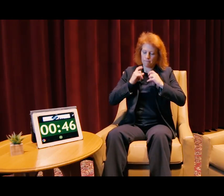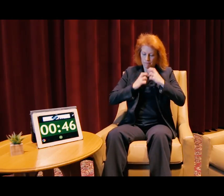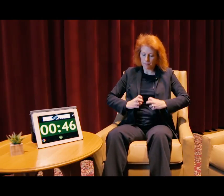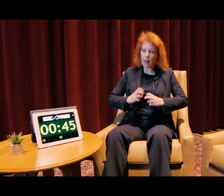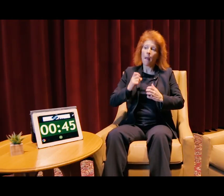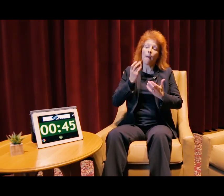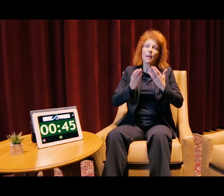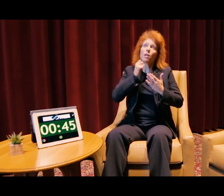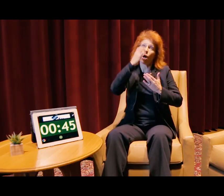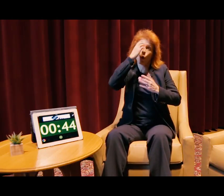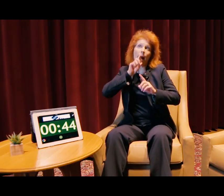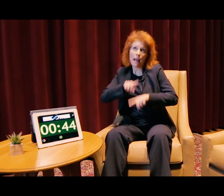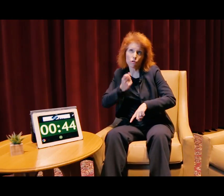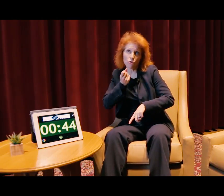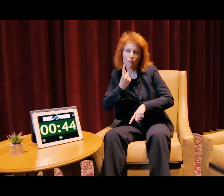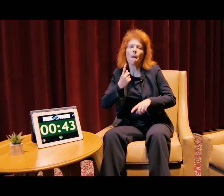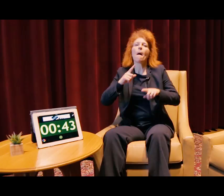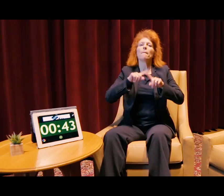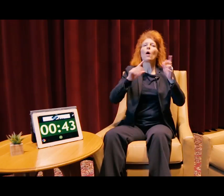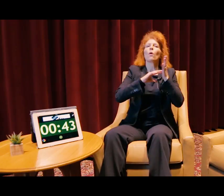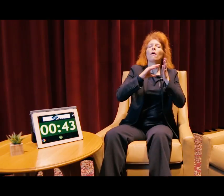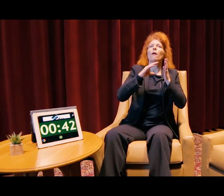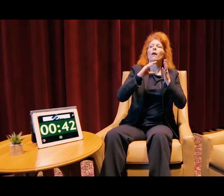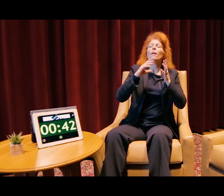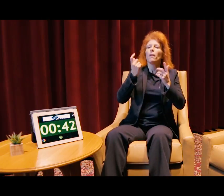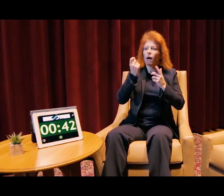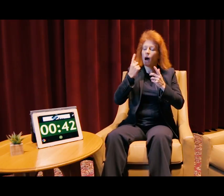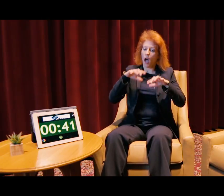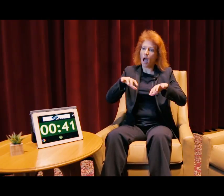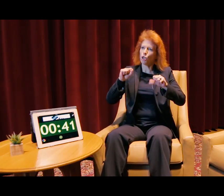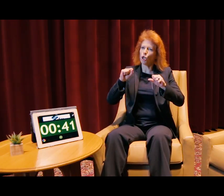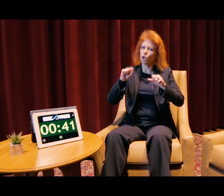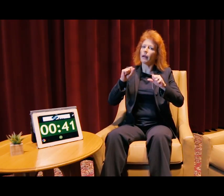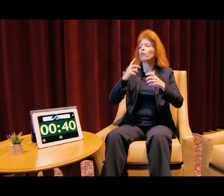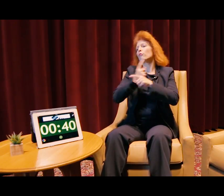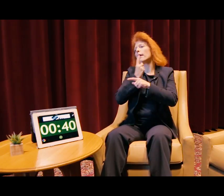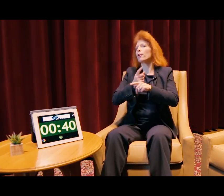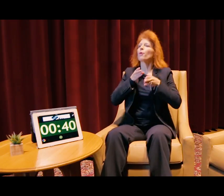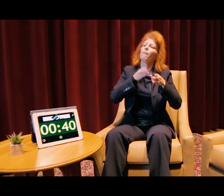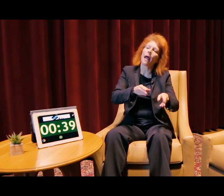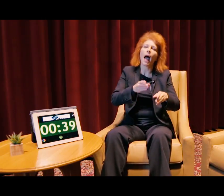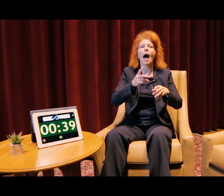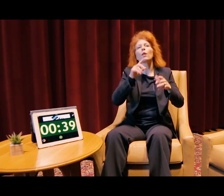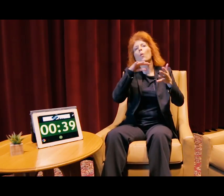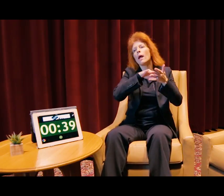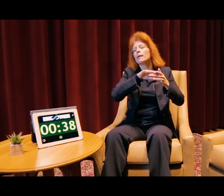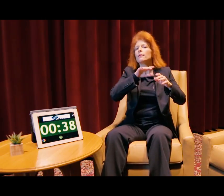the answers more, but I took a very traditional path. I went to school. I studied communication and got a degree,